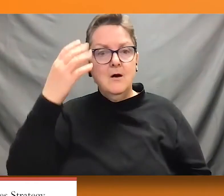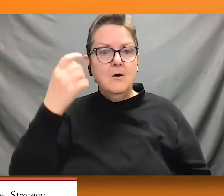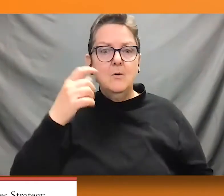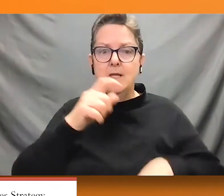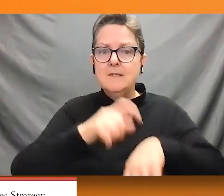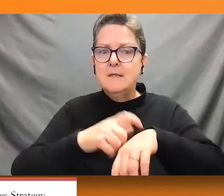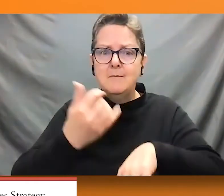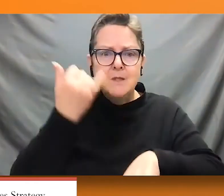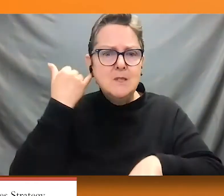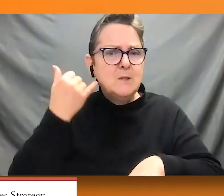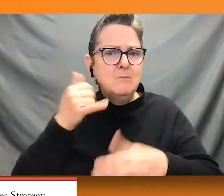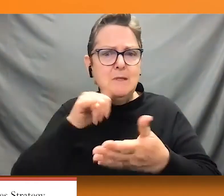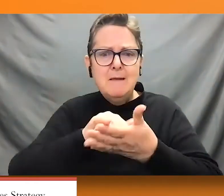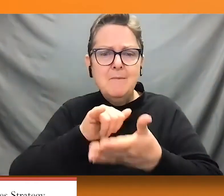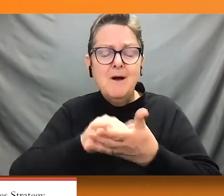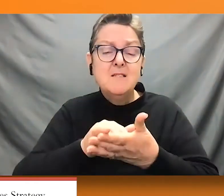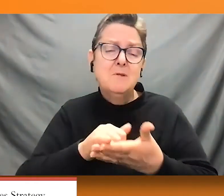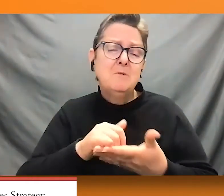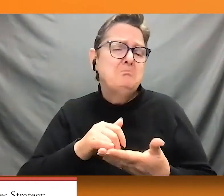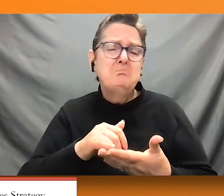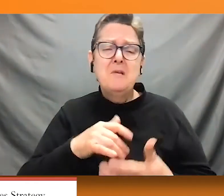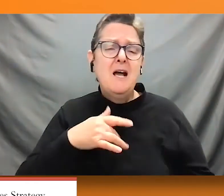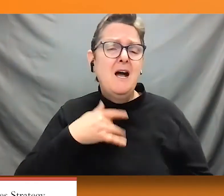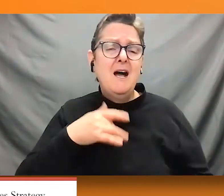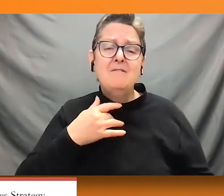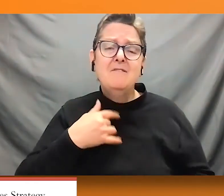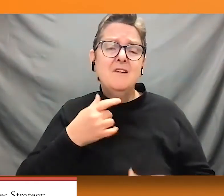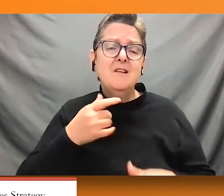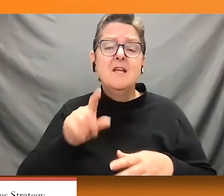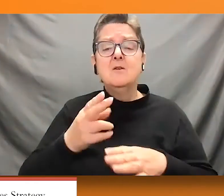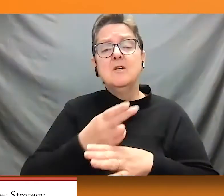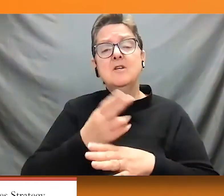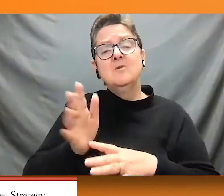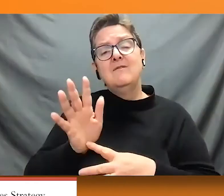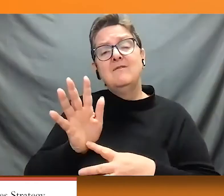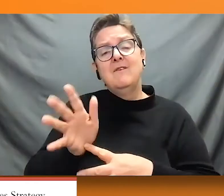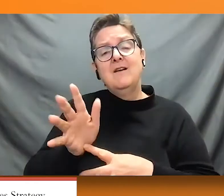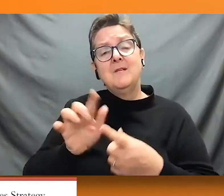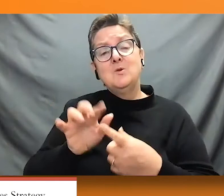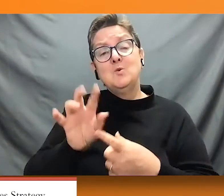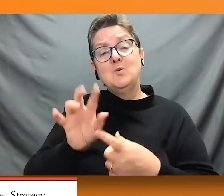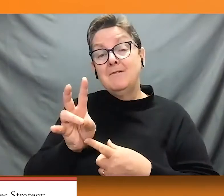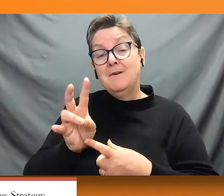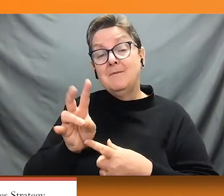You could probably do this in 5 to 7 minutes a day or per class session.